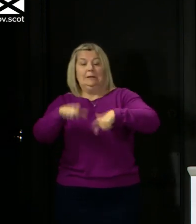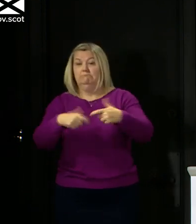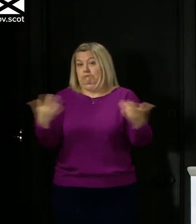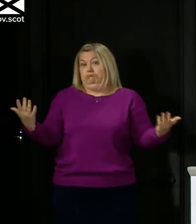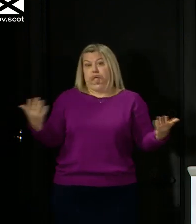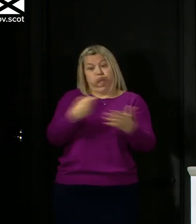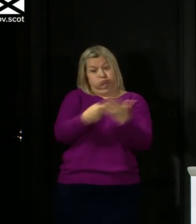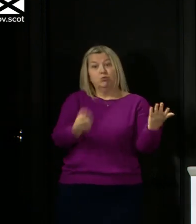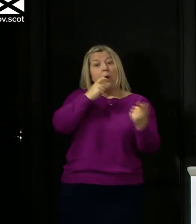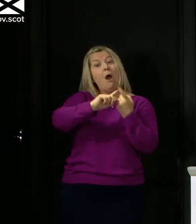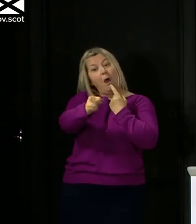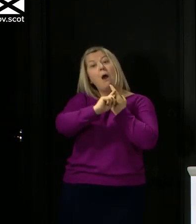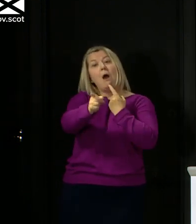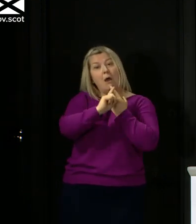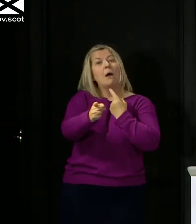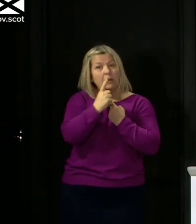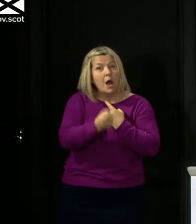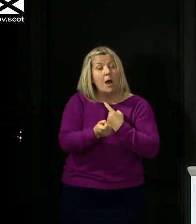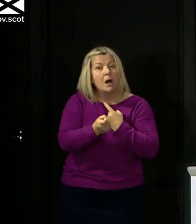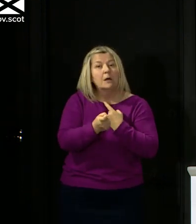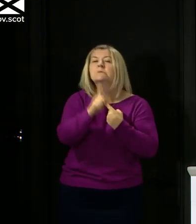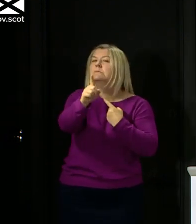That change obviously doesn't apply if you or someone in your household has symptoms